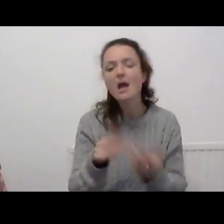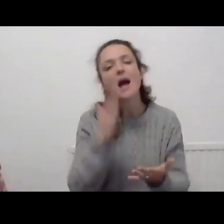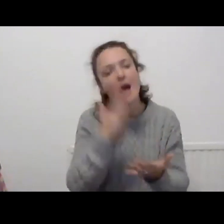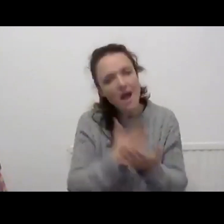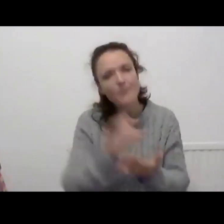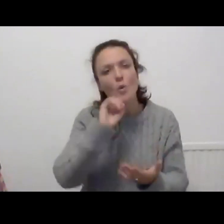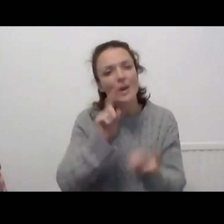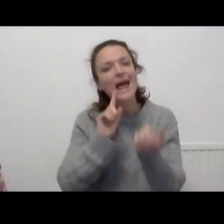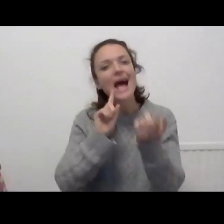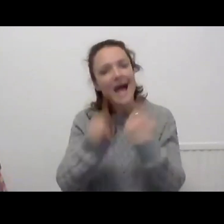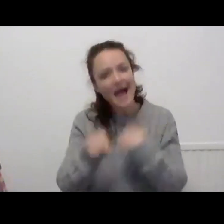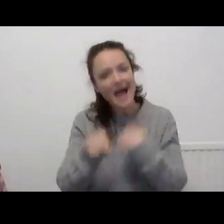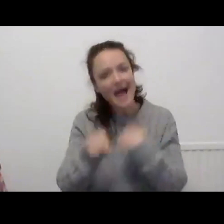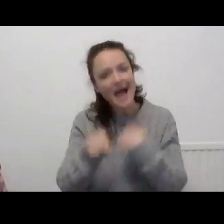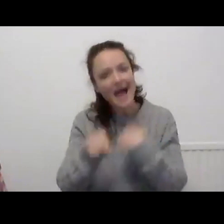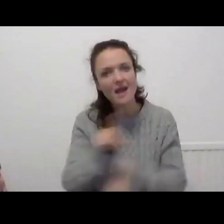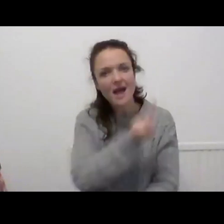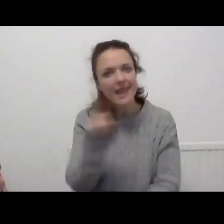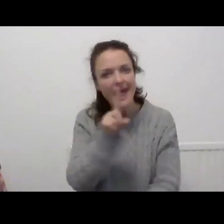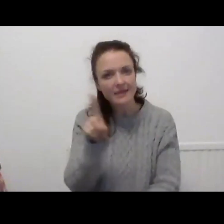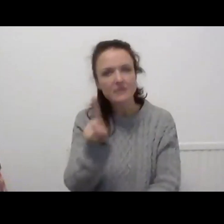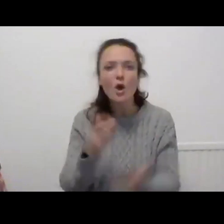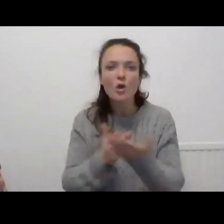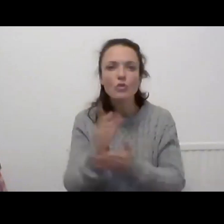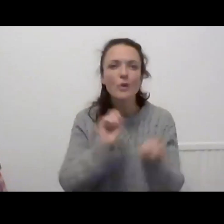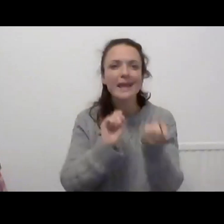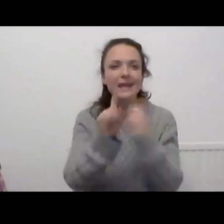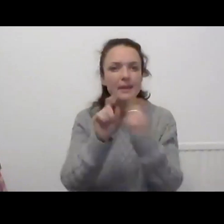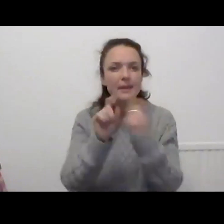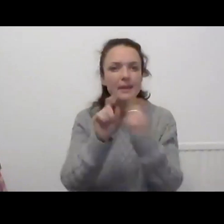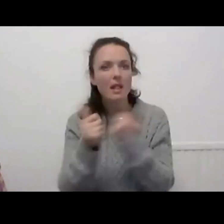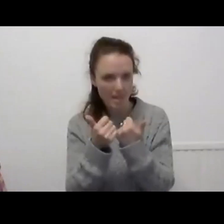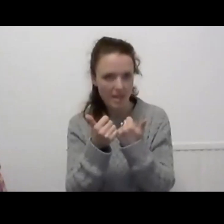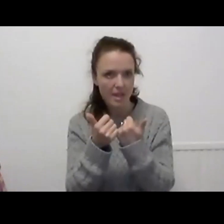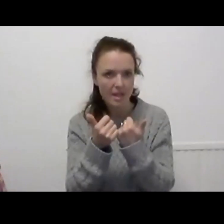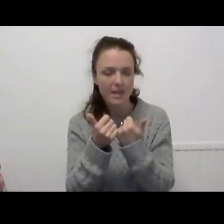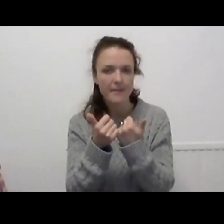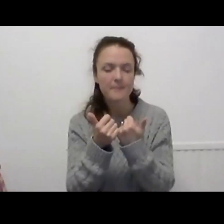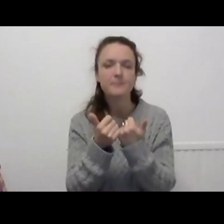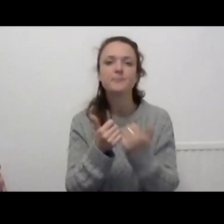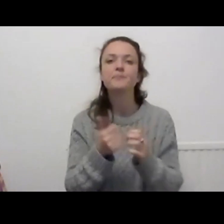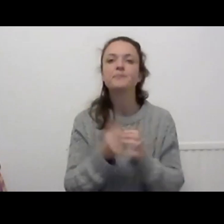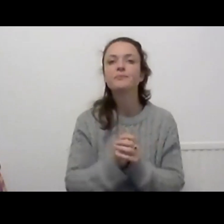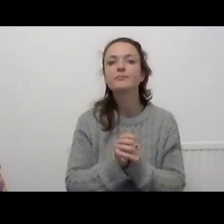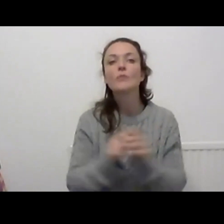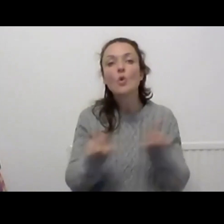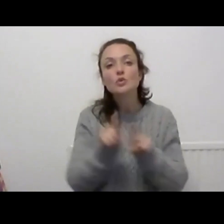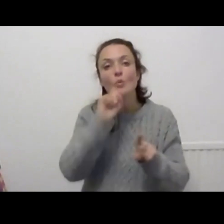to you so that you can find out the answers to your questions. We will keep. We will keep posting